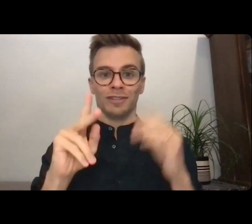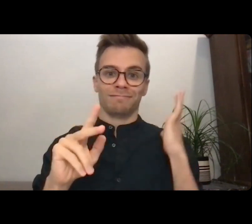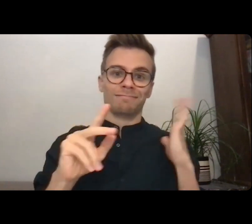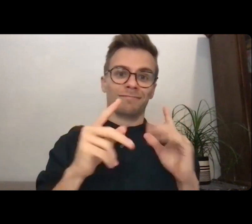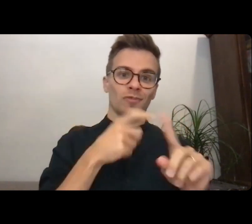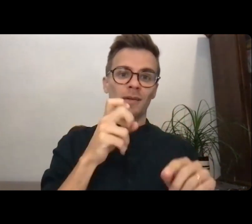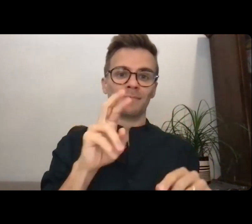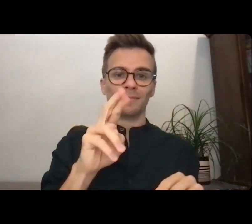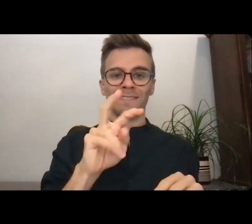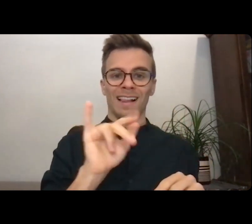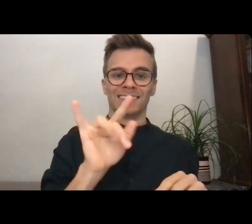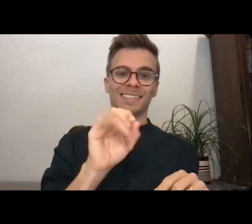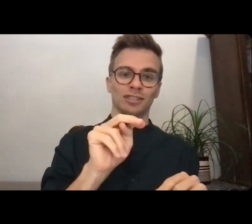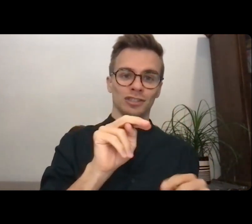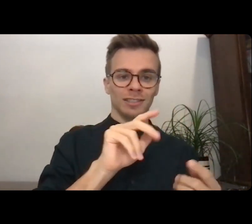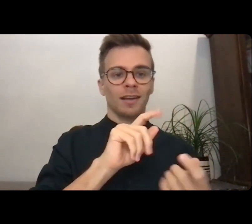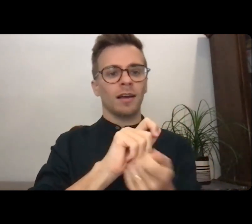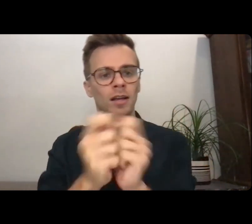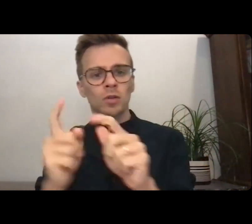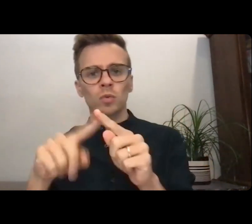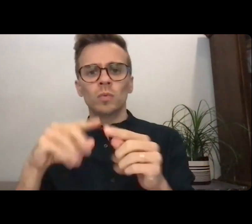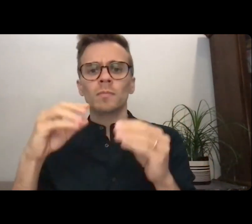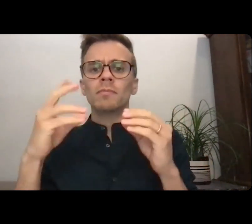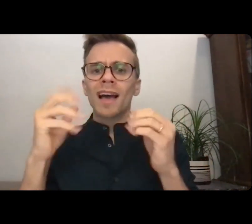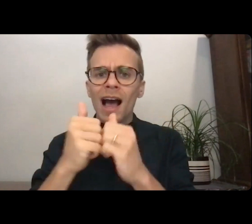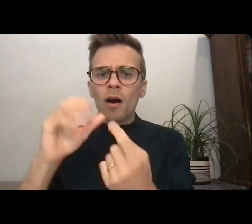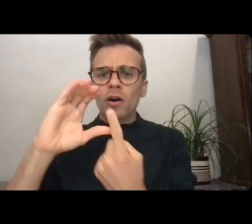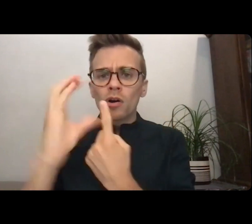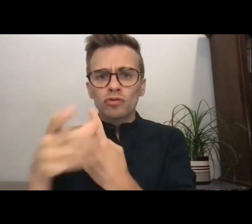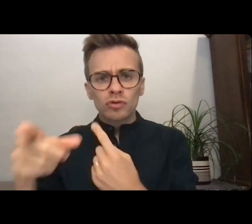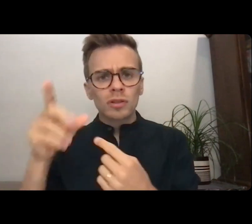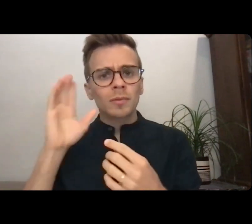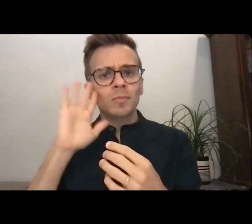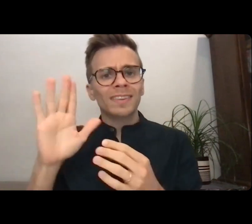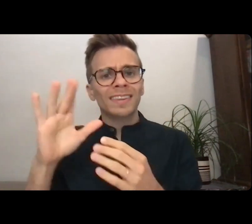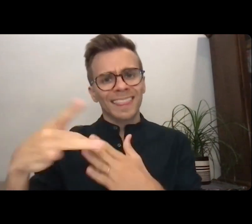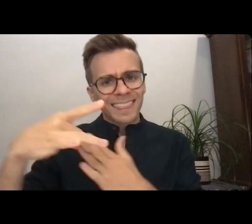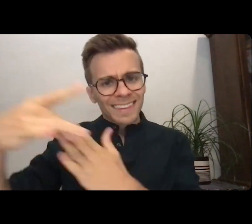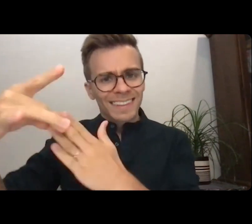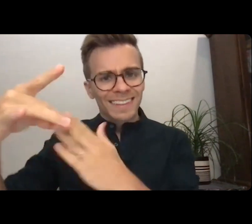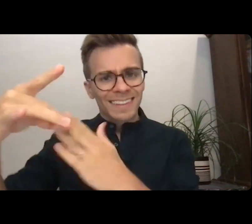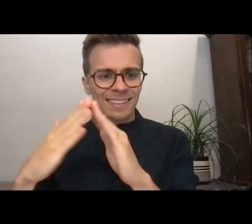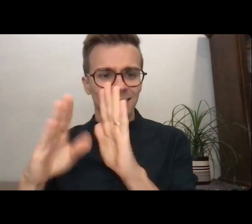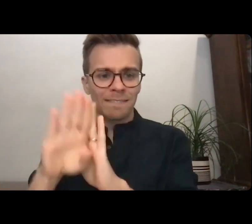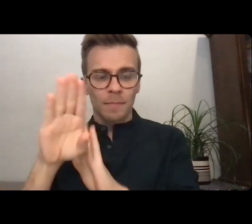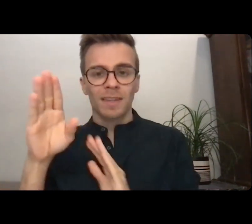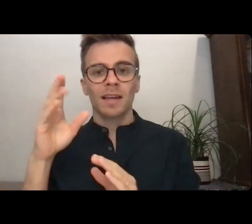So, the cultural framework: Back during revitalization, until now, that's how the culture is going